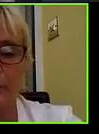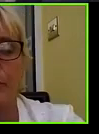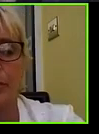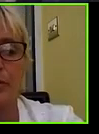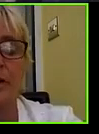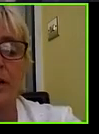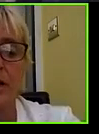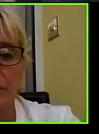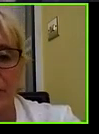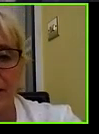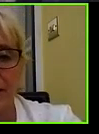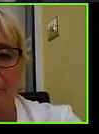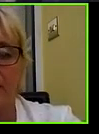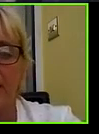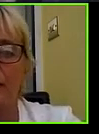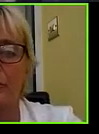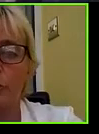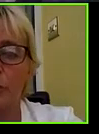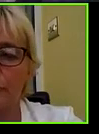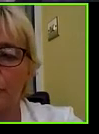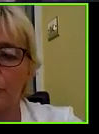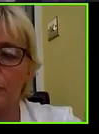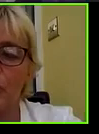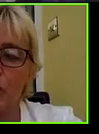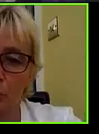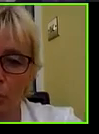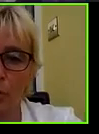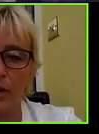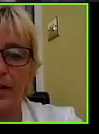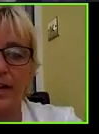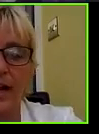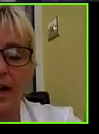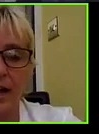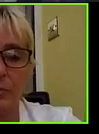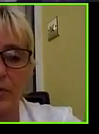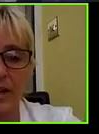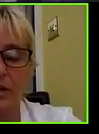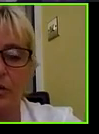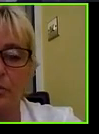from home the other 10% of the workforce who are working within court